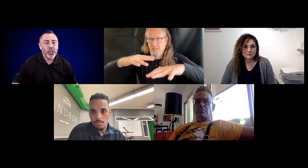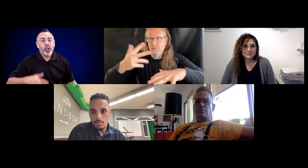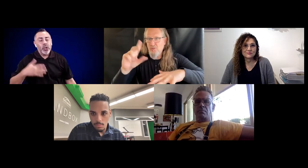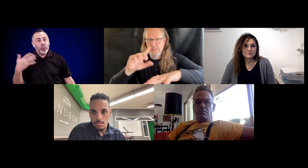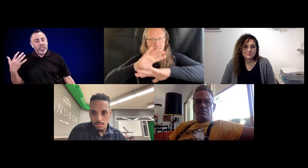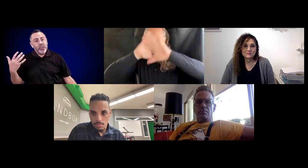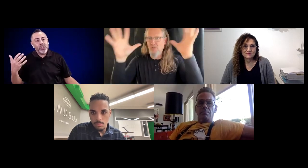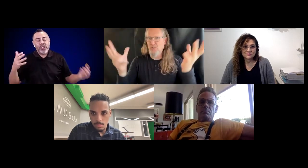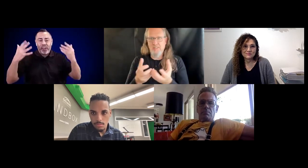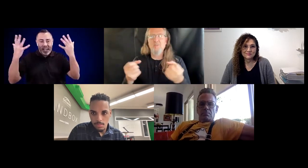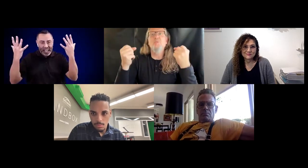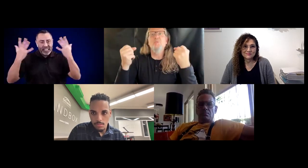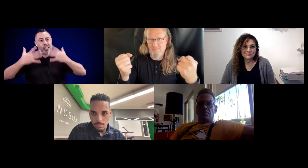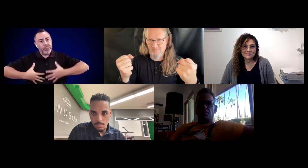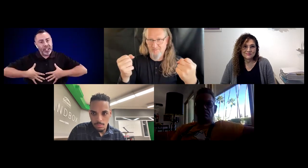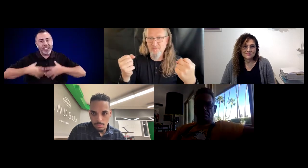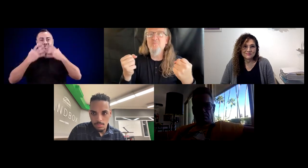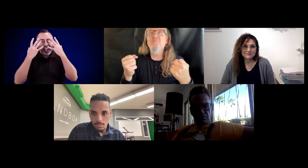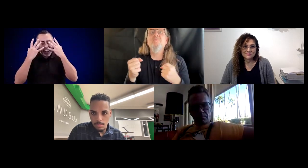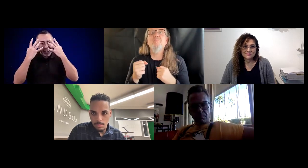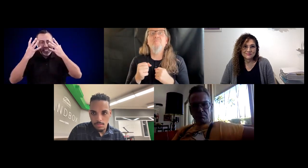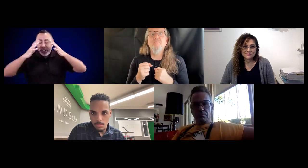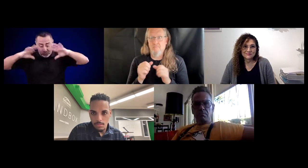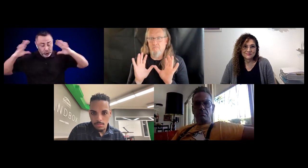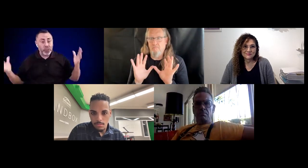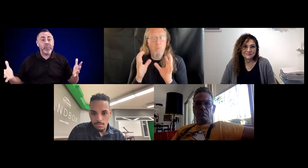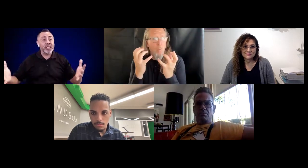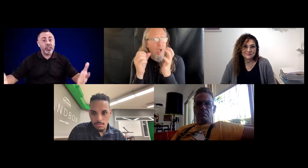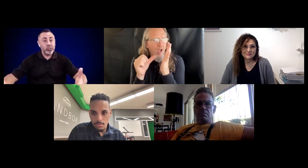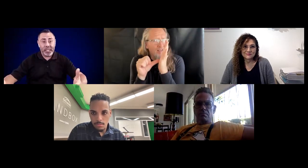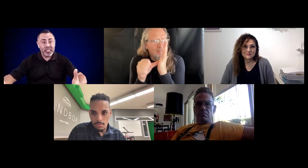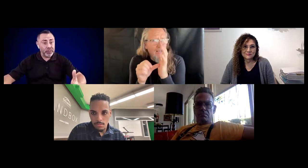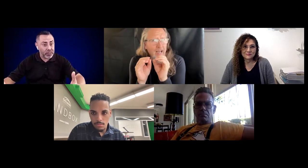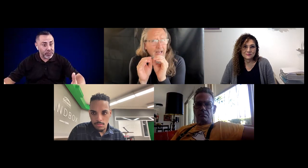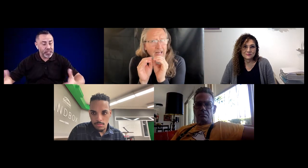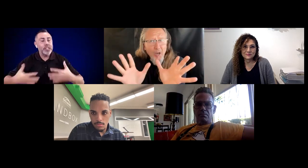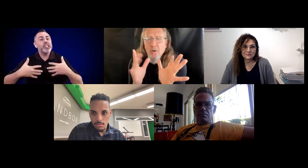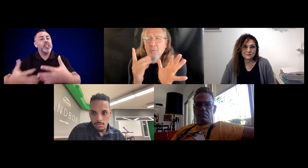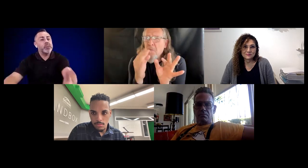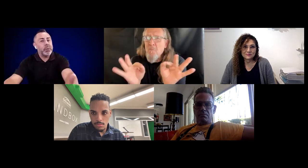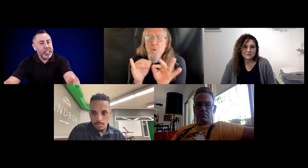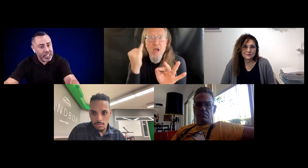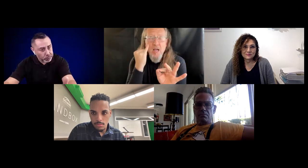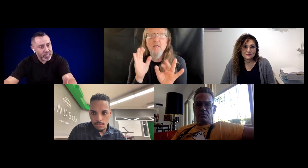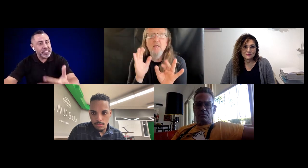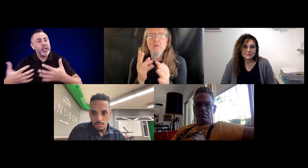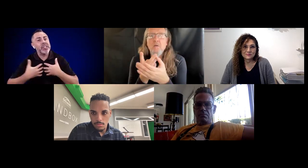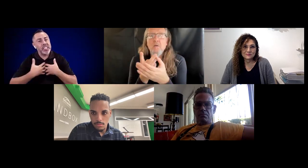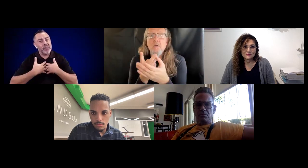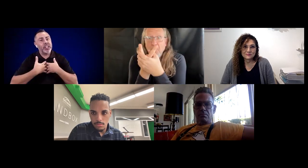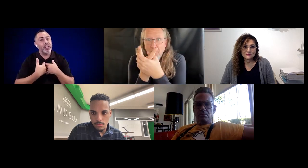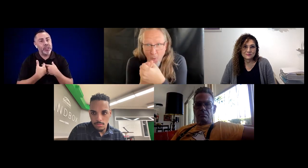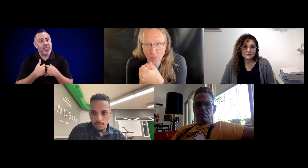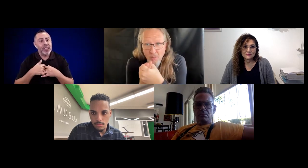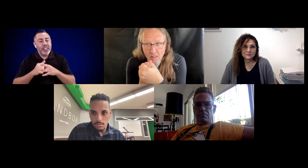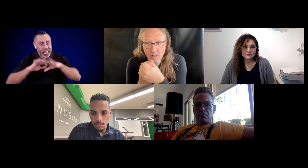We use our hands, our body, our eyes, 3 dimensional space in front of us, to explain, express, and receive our language.